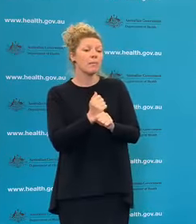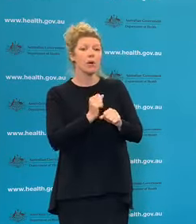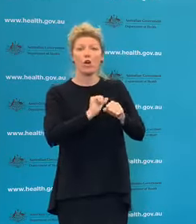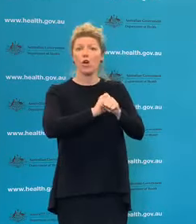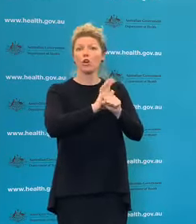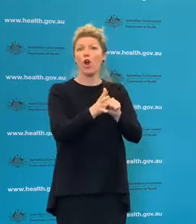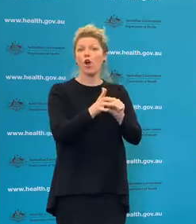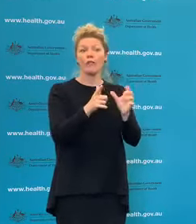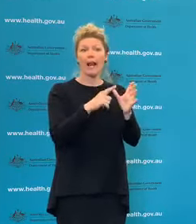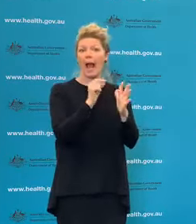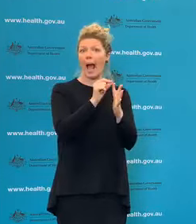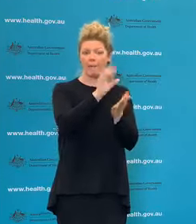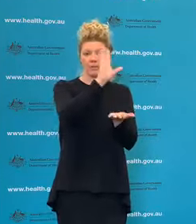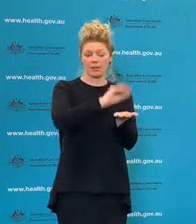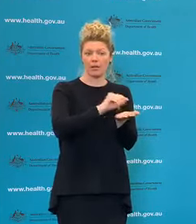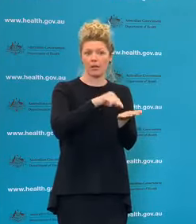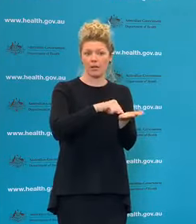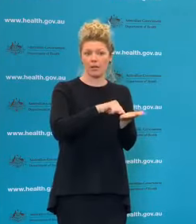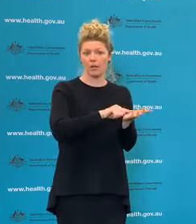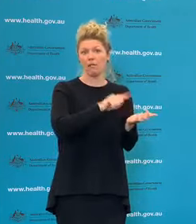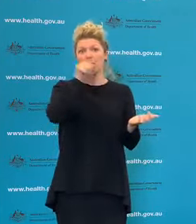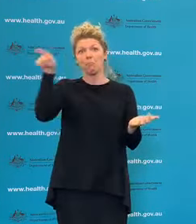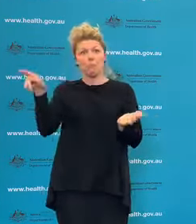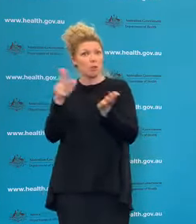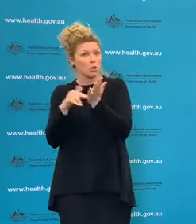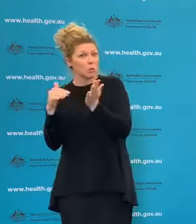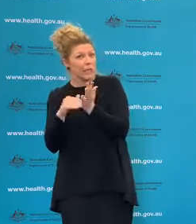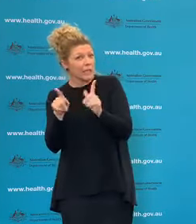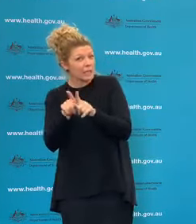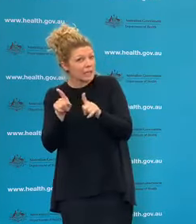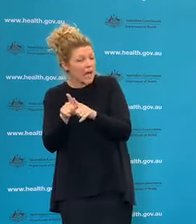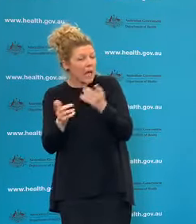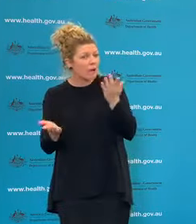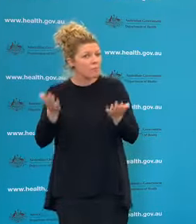be something we would like to see New Zealand consider a bubble?